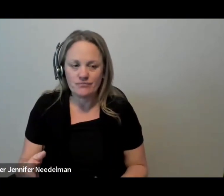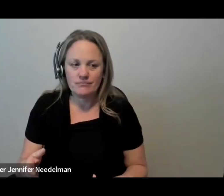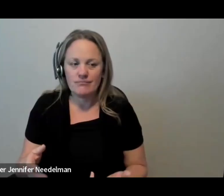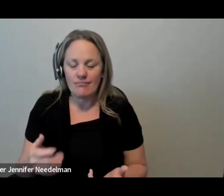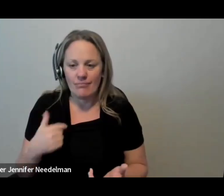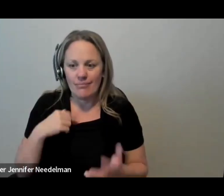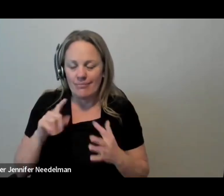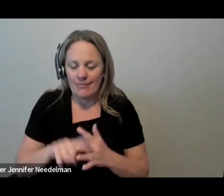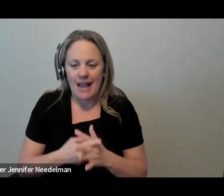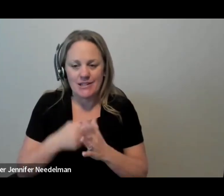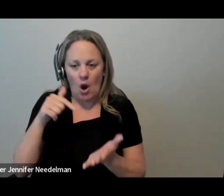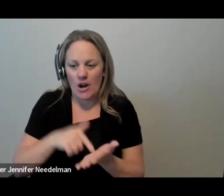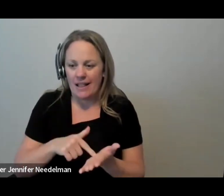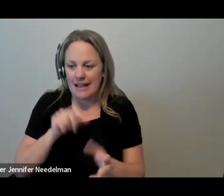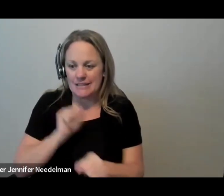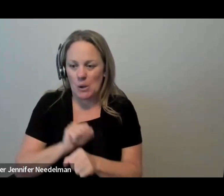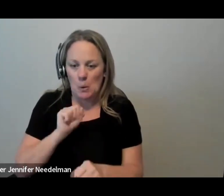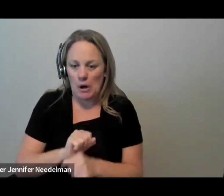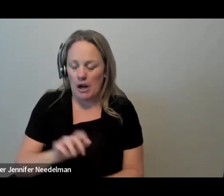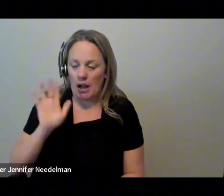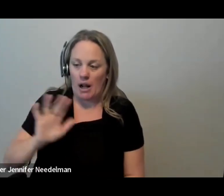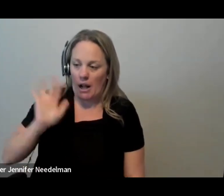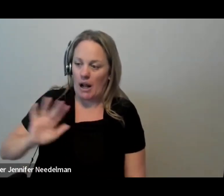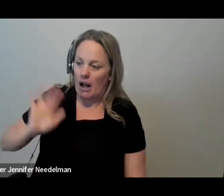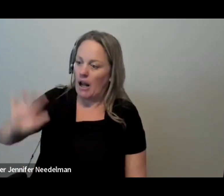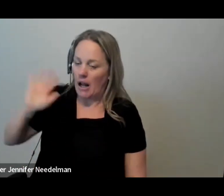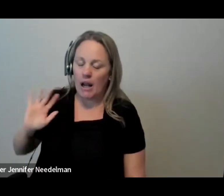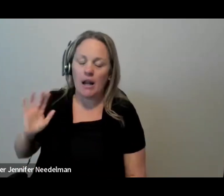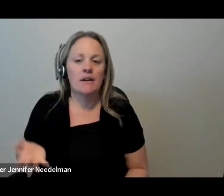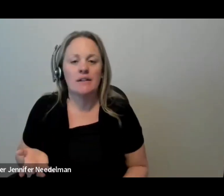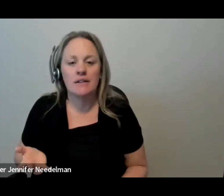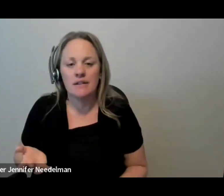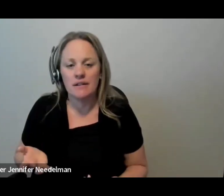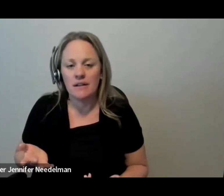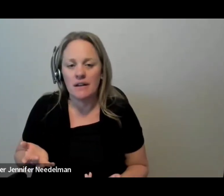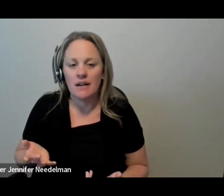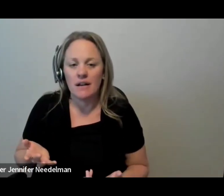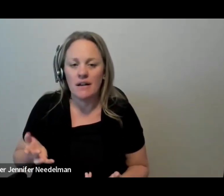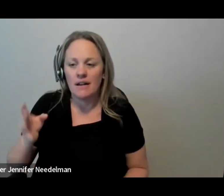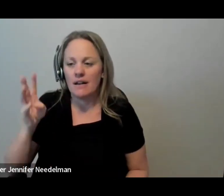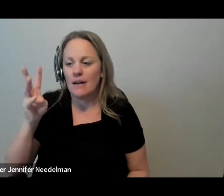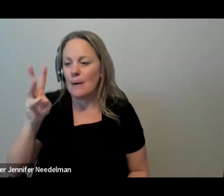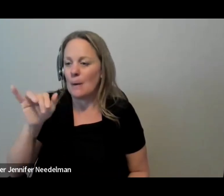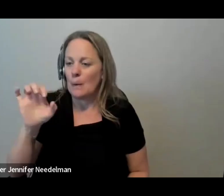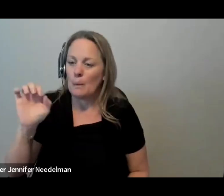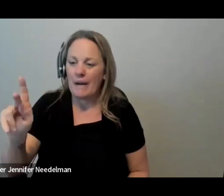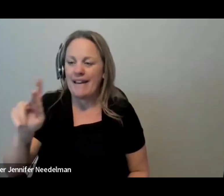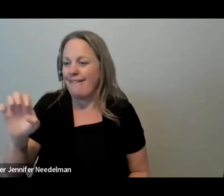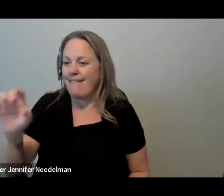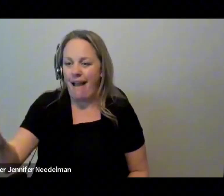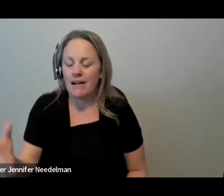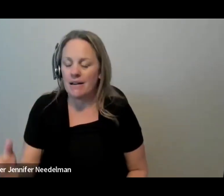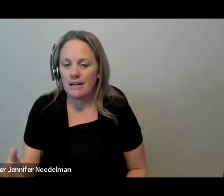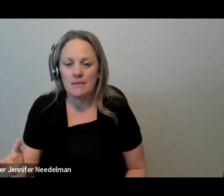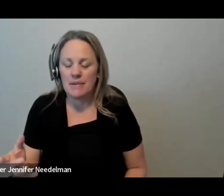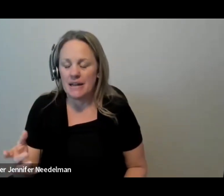and WCAG 2.0, WCAG 3.0, or 2.2 is coming up. WCAG 3.0, it, the goal post moves,